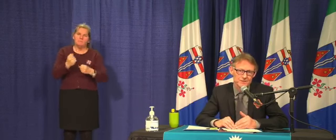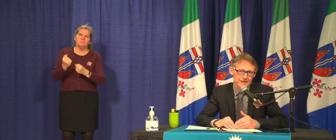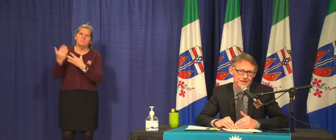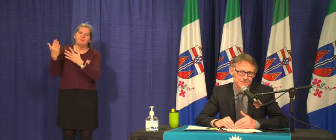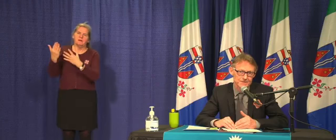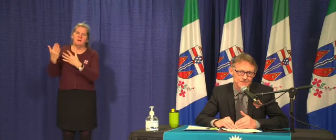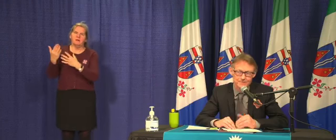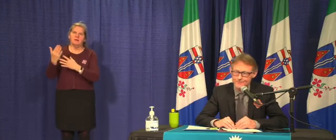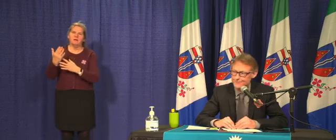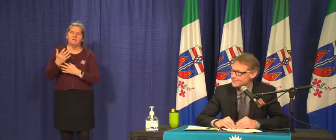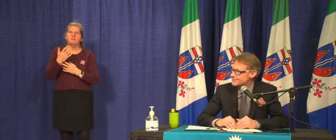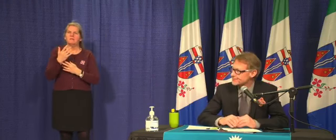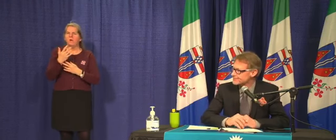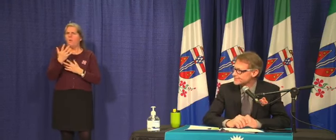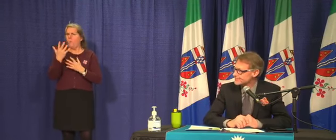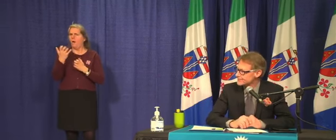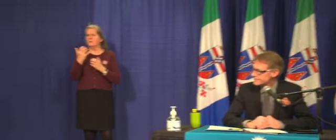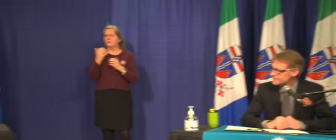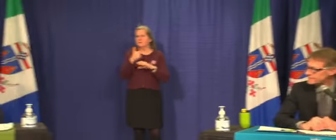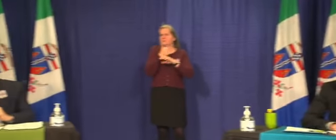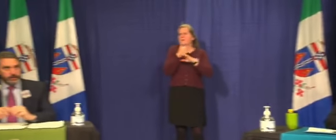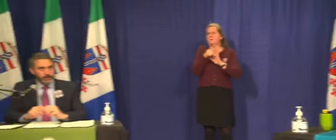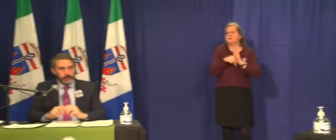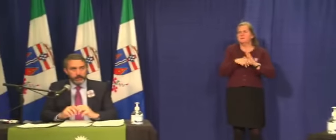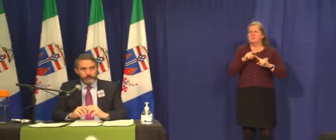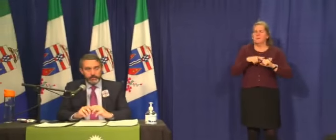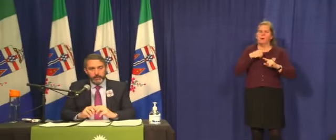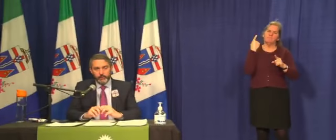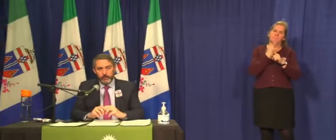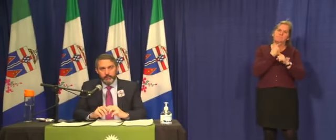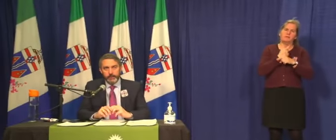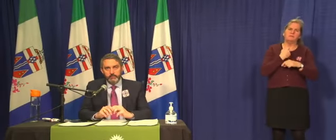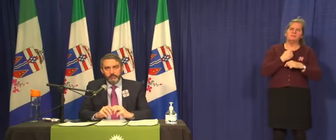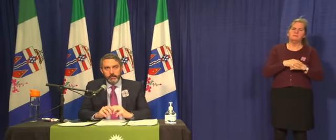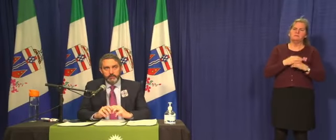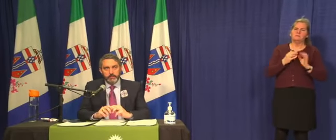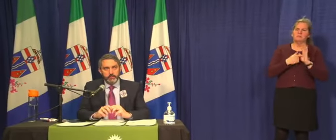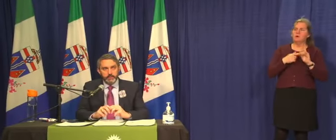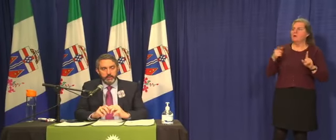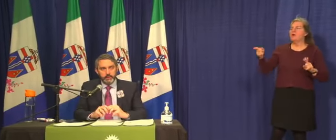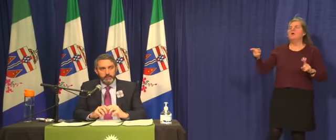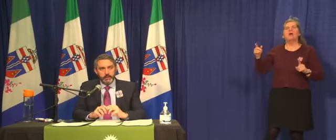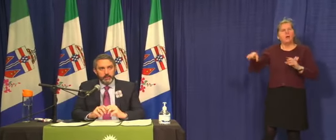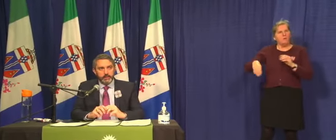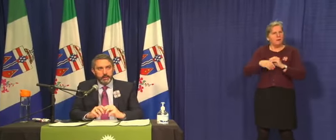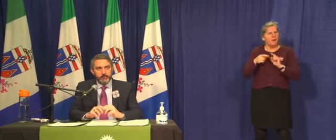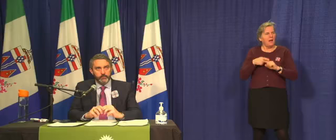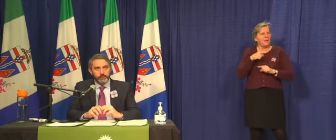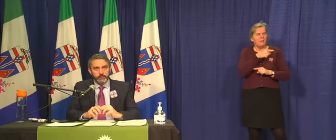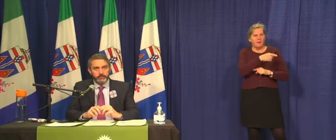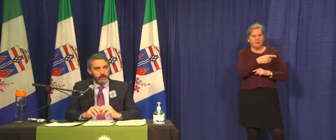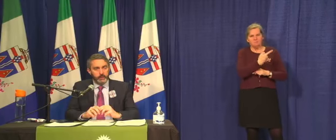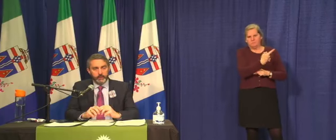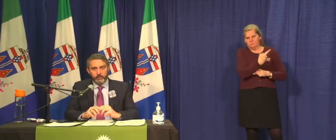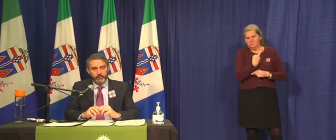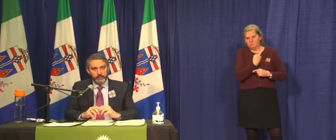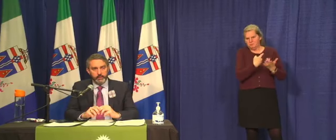JUST WANT TO DO IT RIGHT THE FIRST TIME. AND I WILL ADD TO THAT, ONE OF THE MAIN CONVERSATIONS THAT DR HANLEY HAS HAD WITH ME OVER